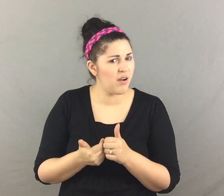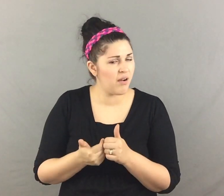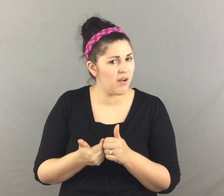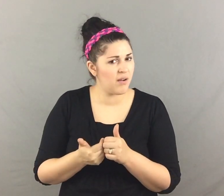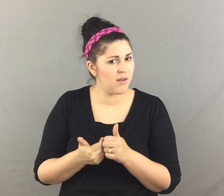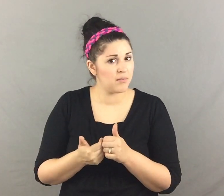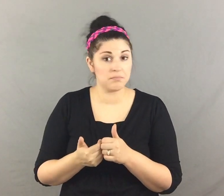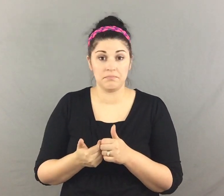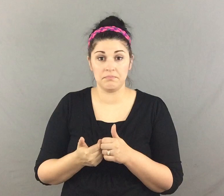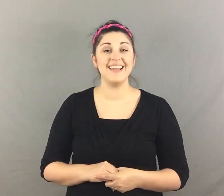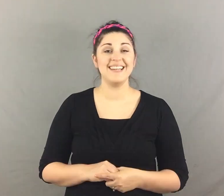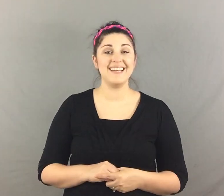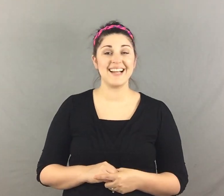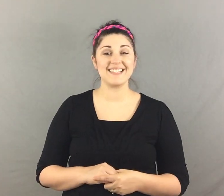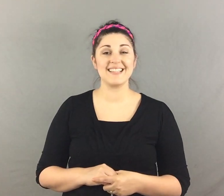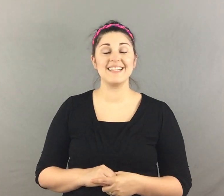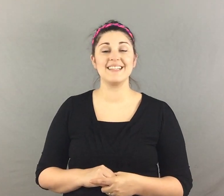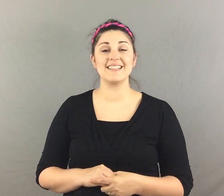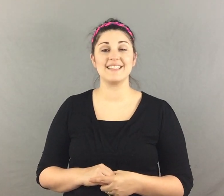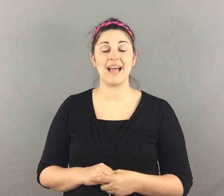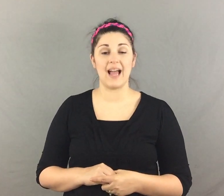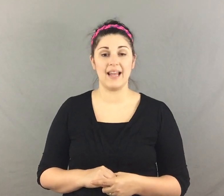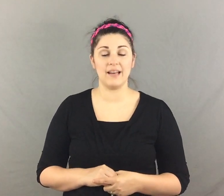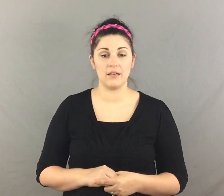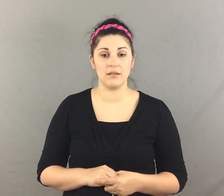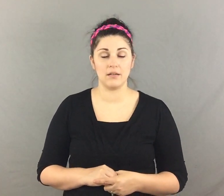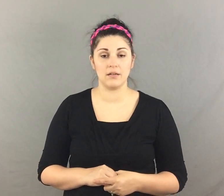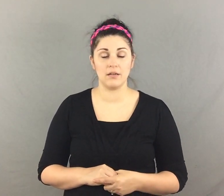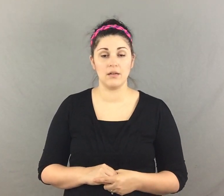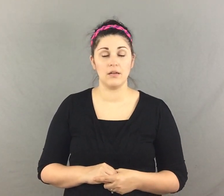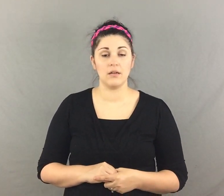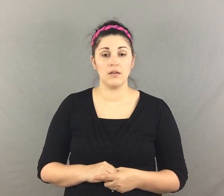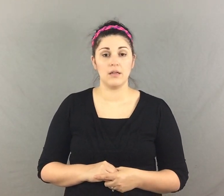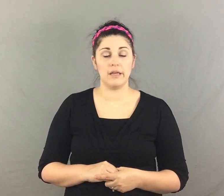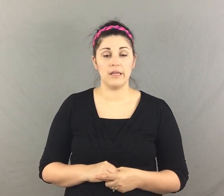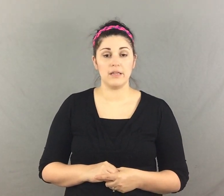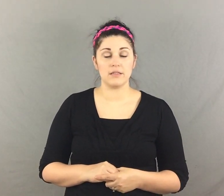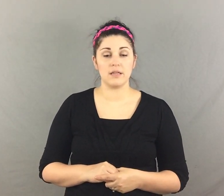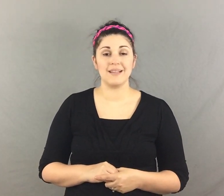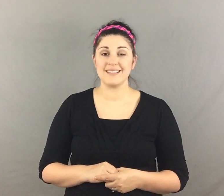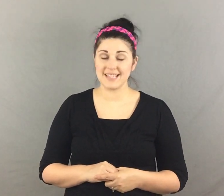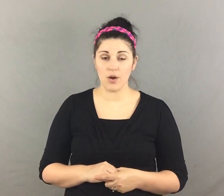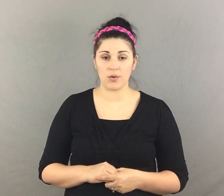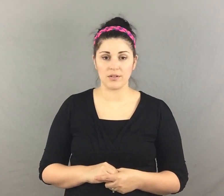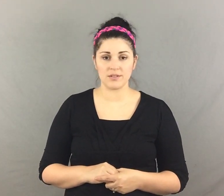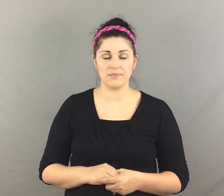Yeah. Next sign is sea horse.